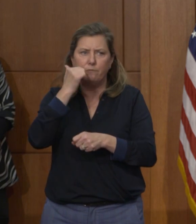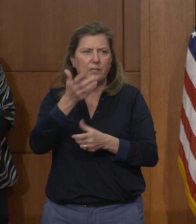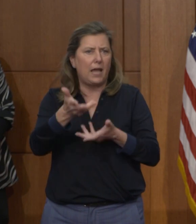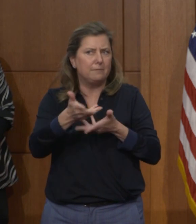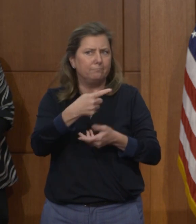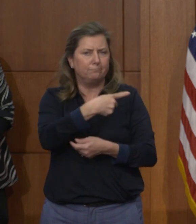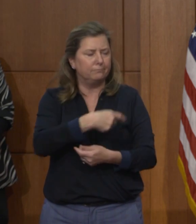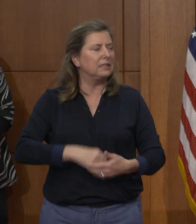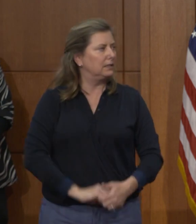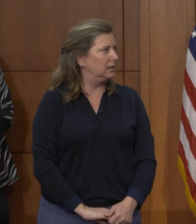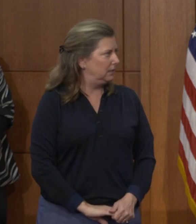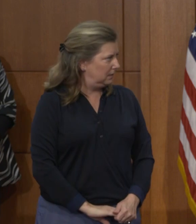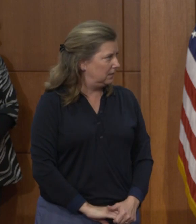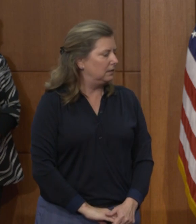actually meet those guidelines when, when we do get back to reality.